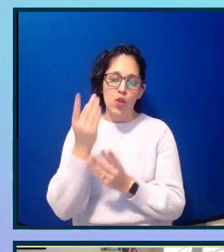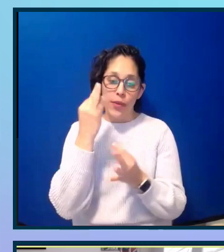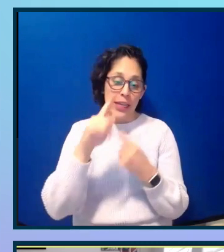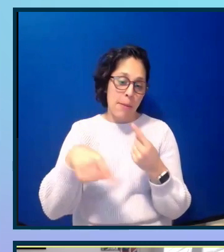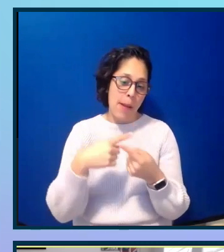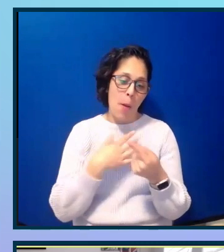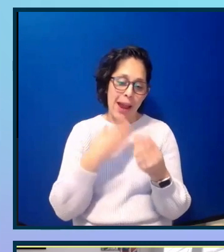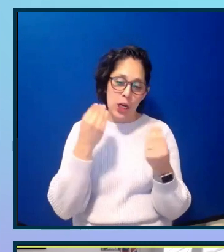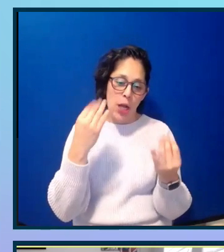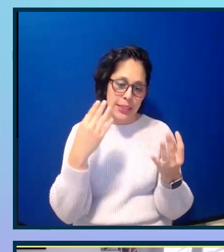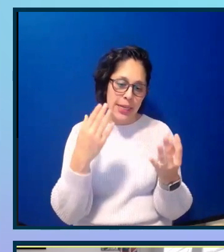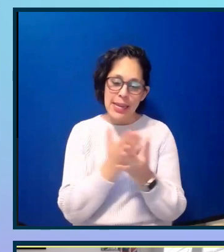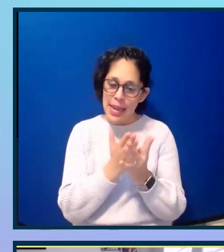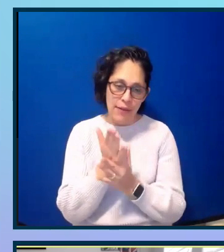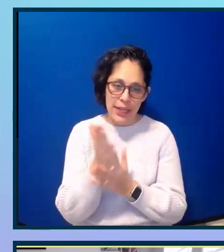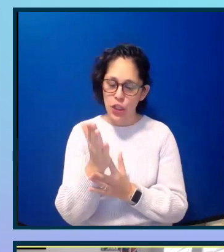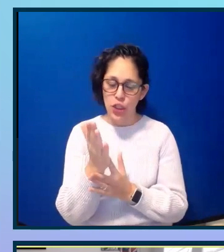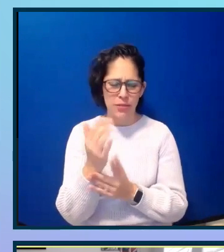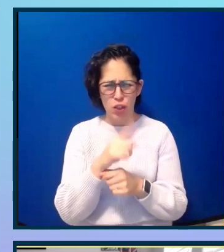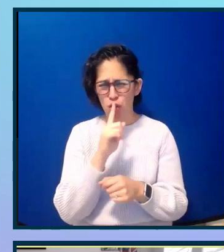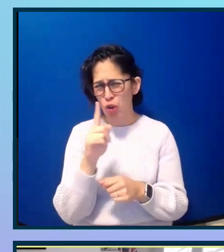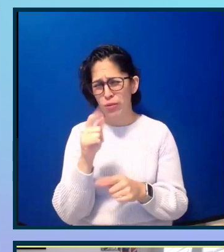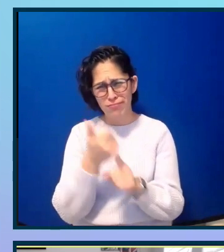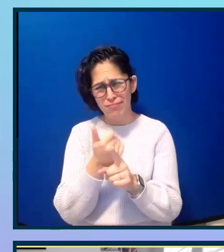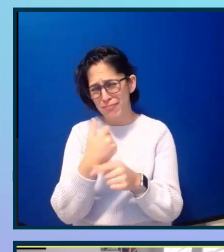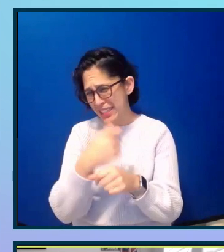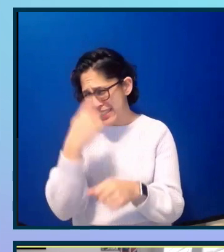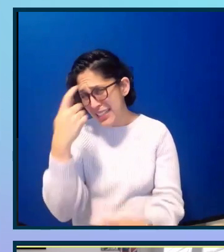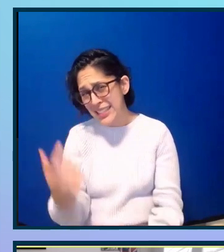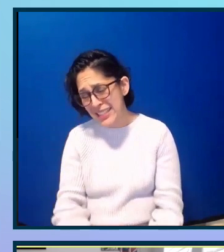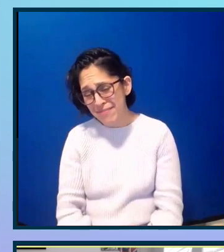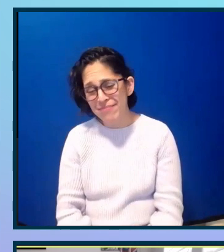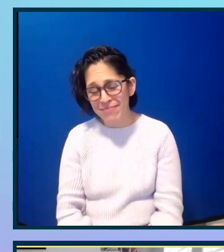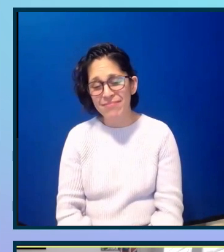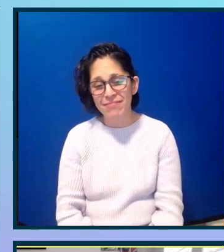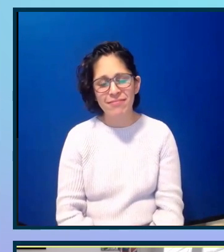and ensure that it makes sense. This is a funny one. So what does make sense mean?